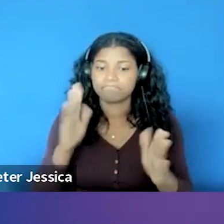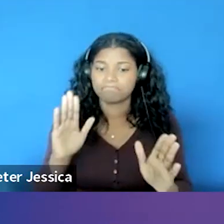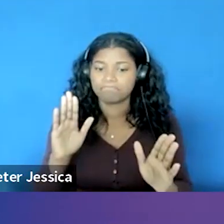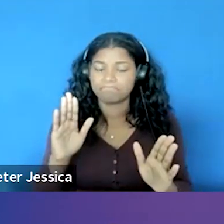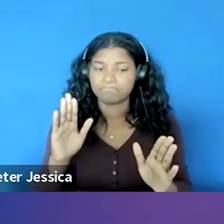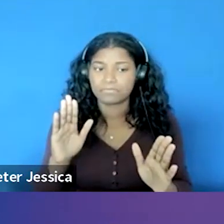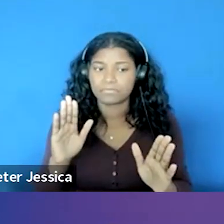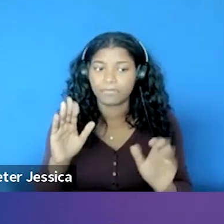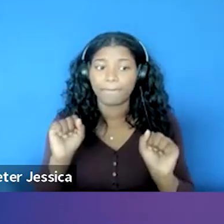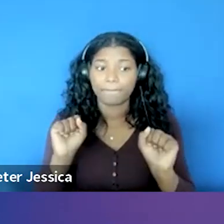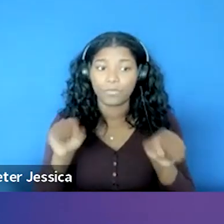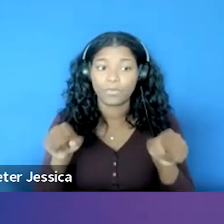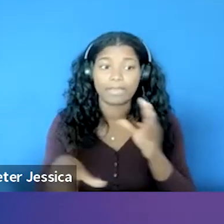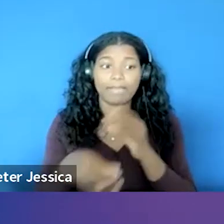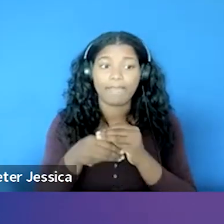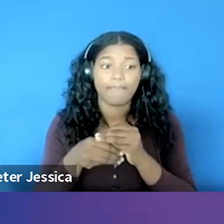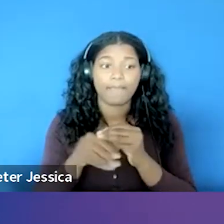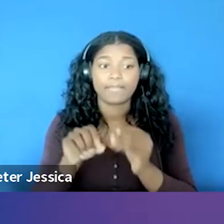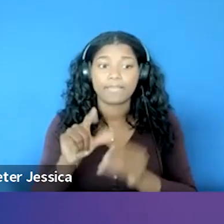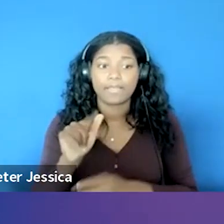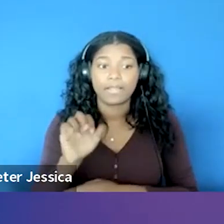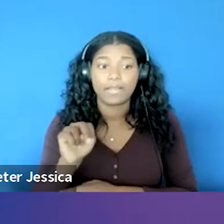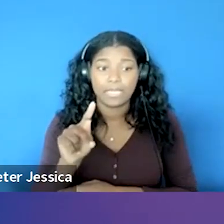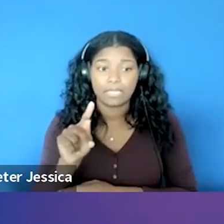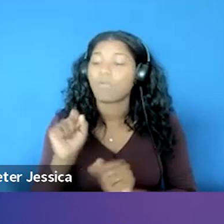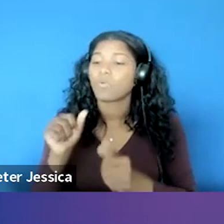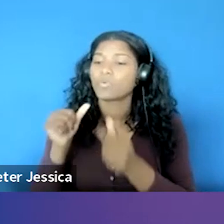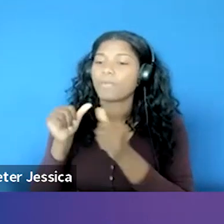We can add the link, they can post it with the recording.